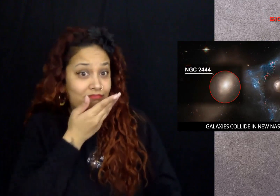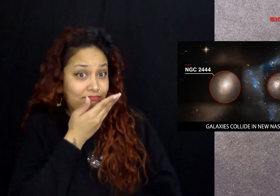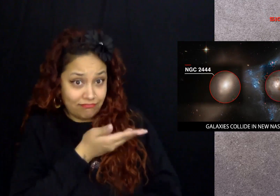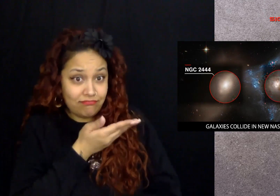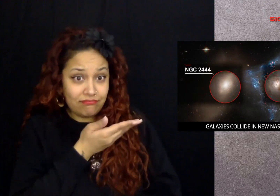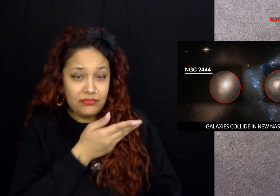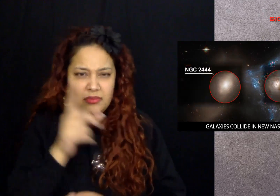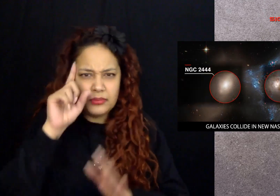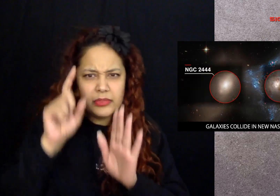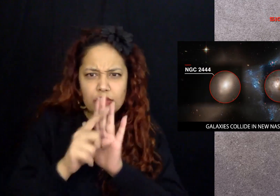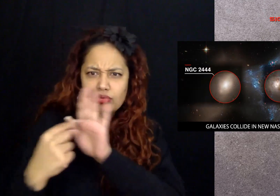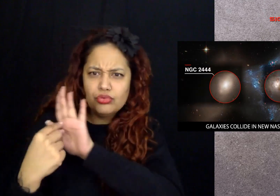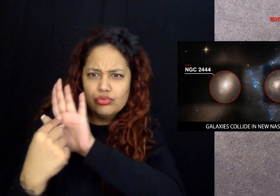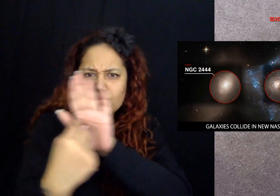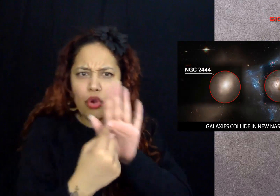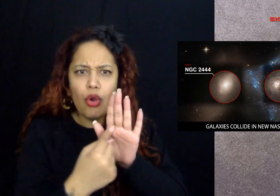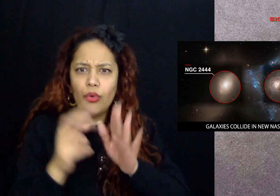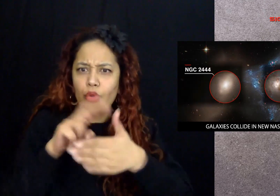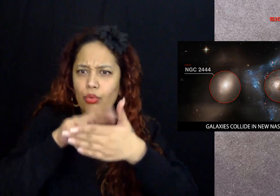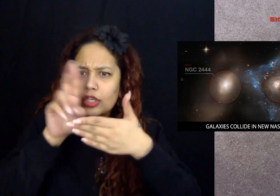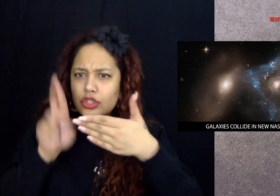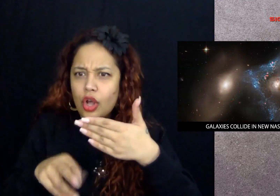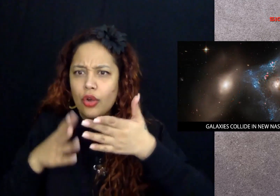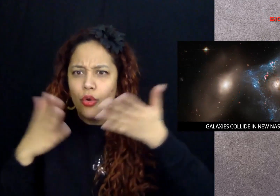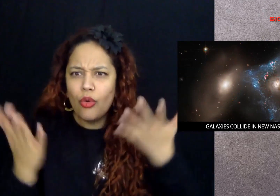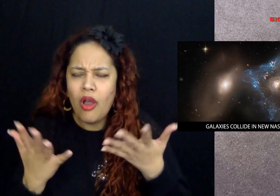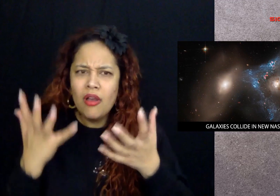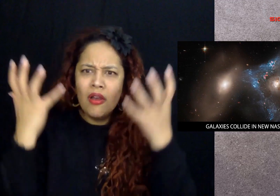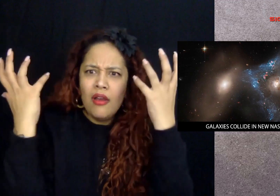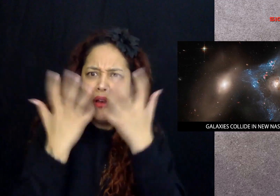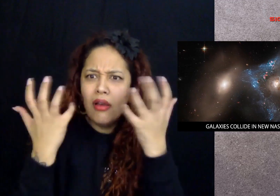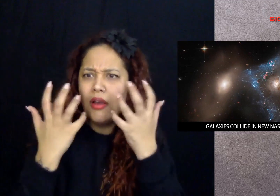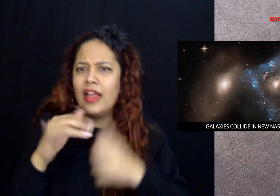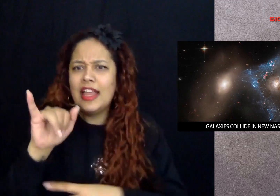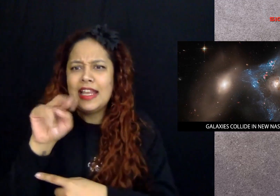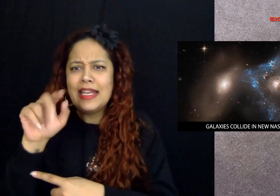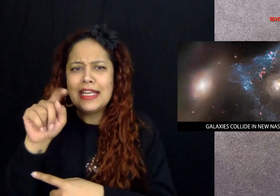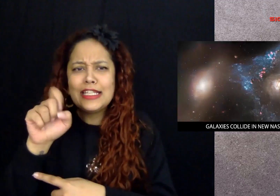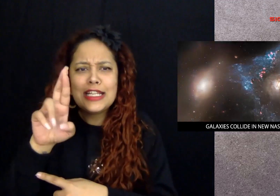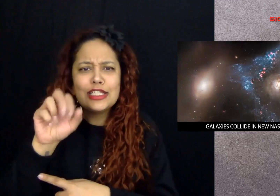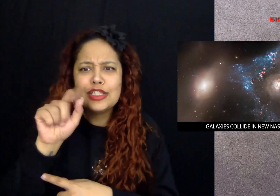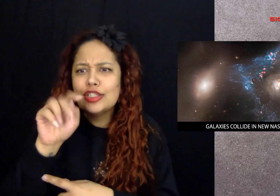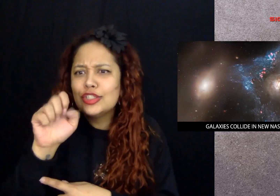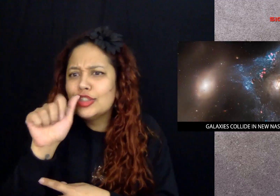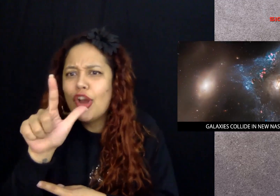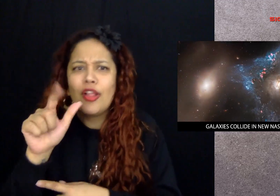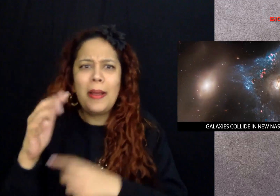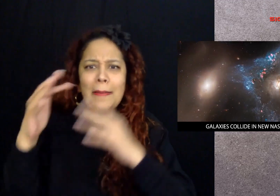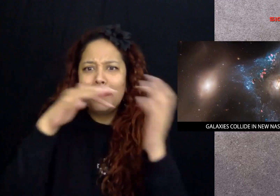this is so amazing to me these are images of the results of an